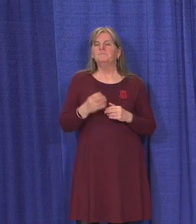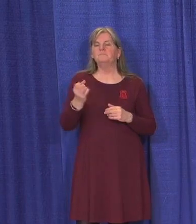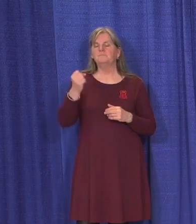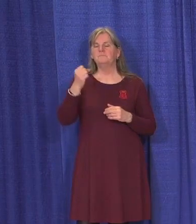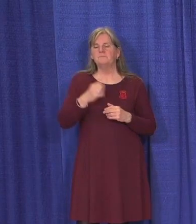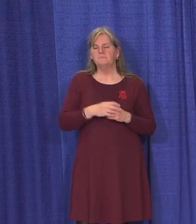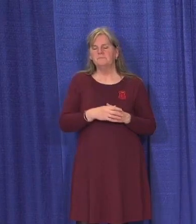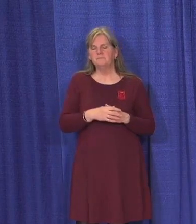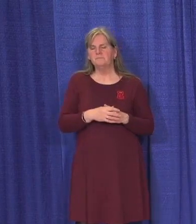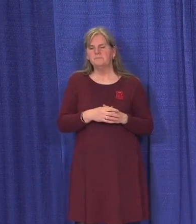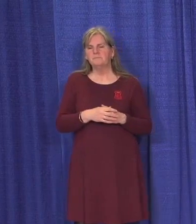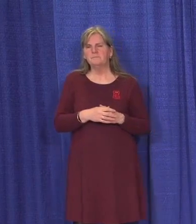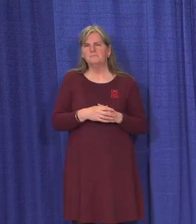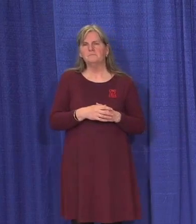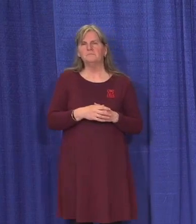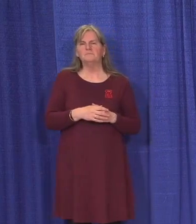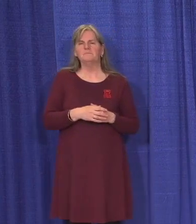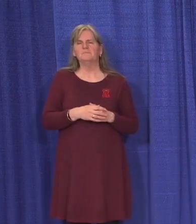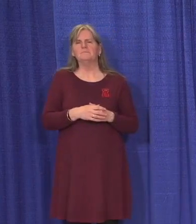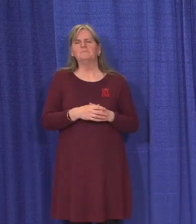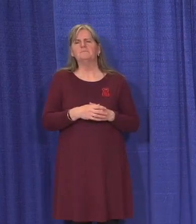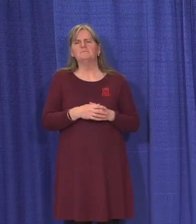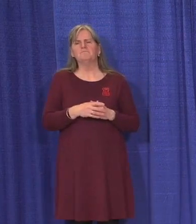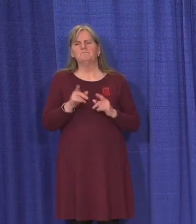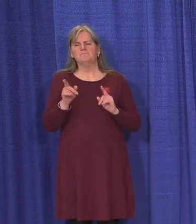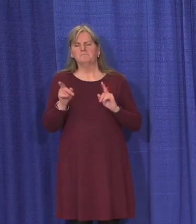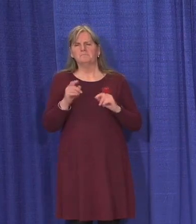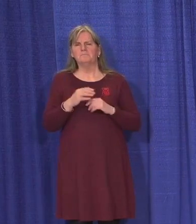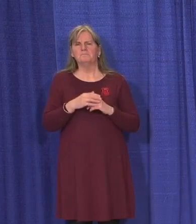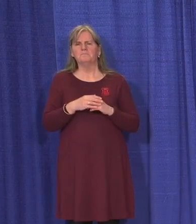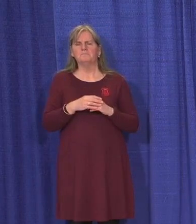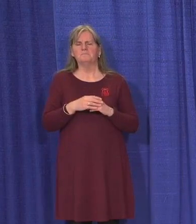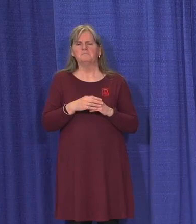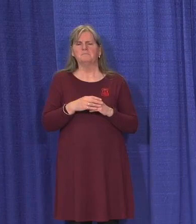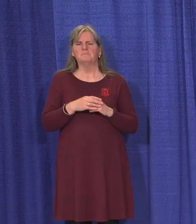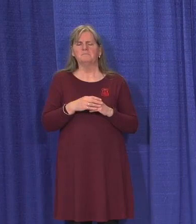immunization we be able to have that certification easily